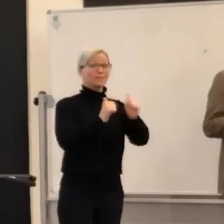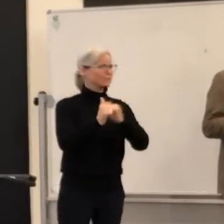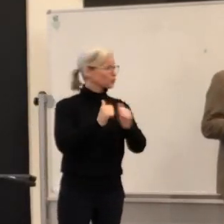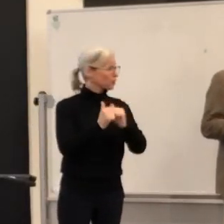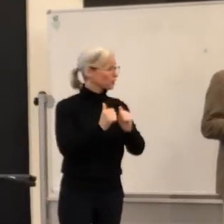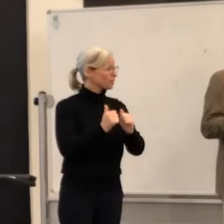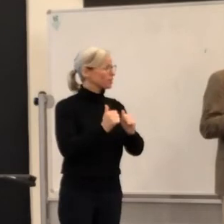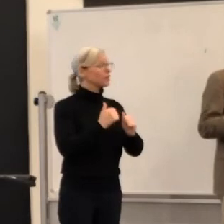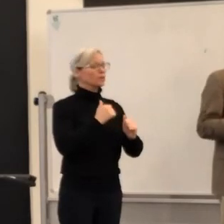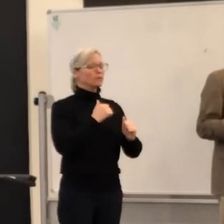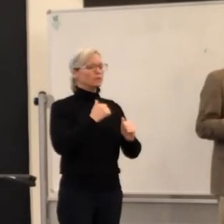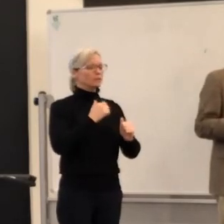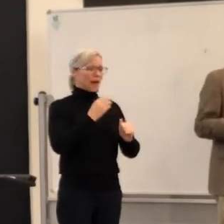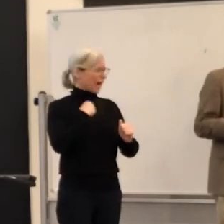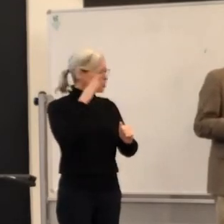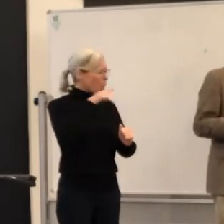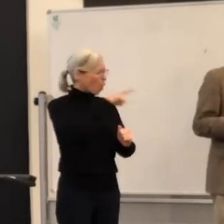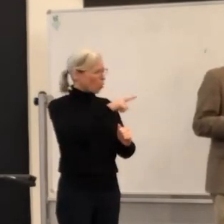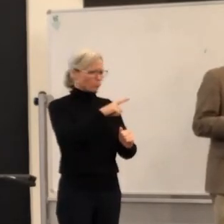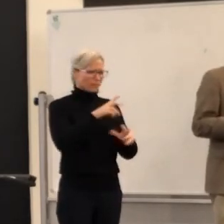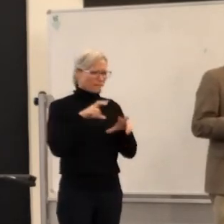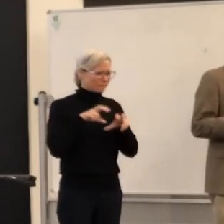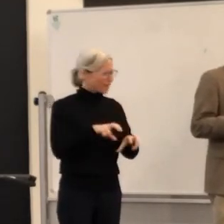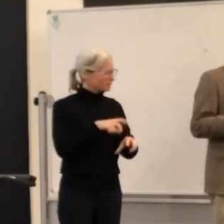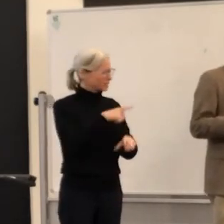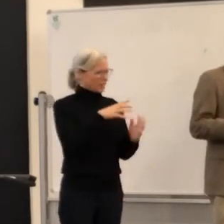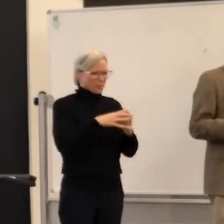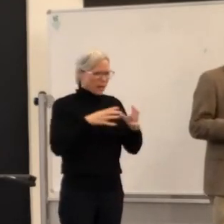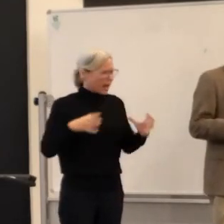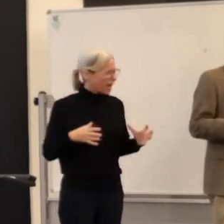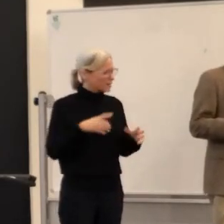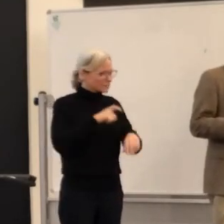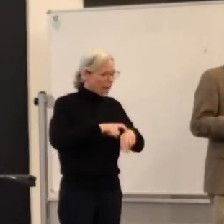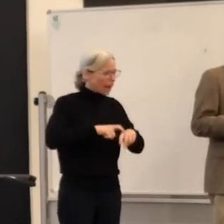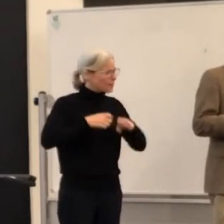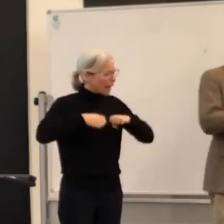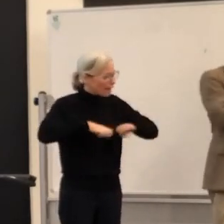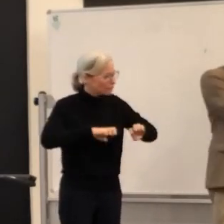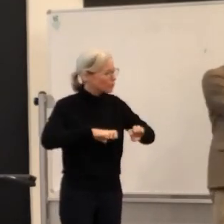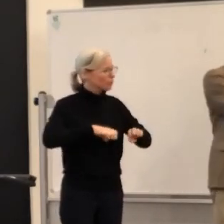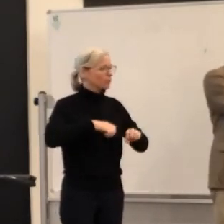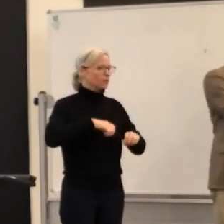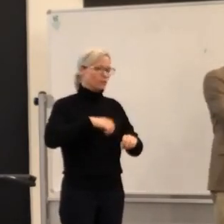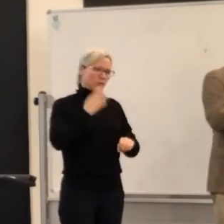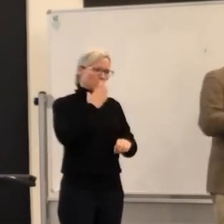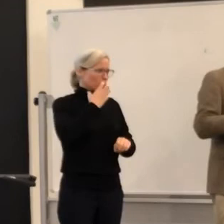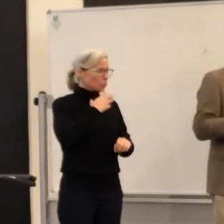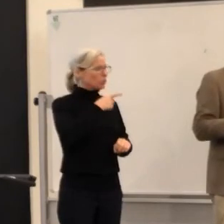and costs can be quite high is to at least consider what different forms of legal protection